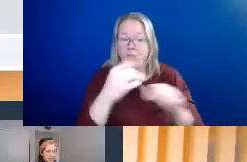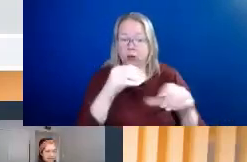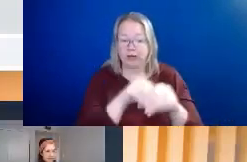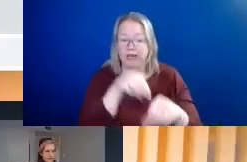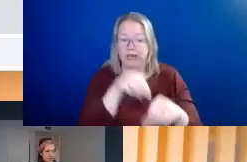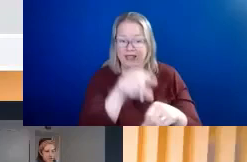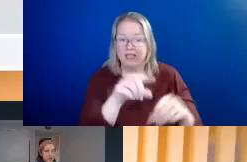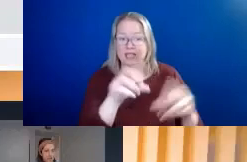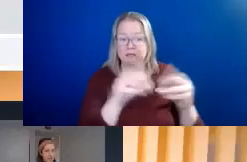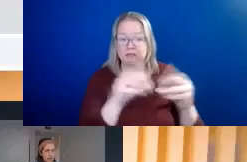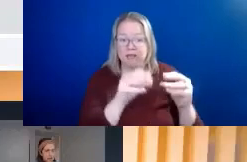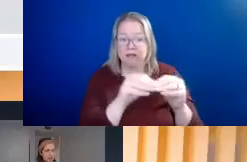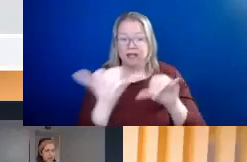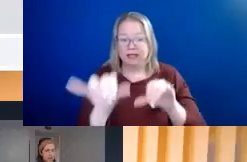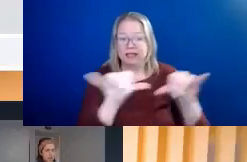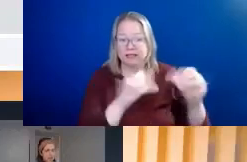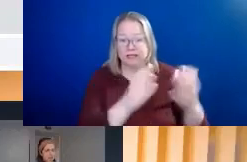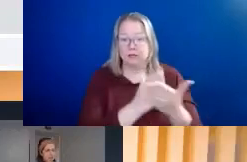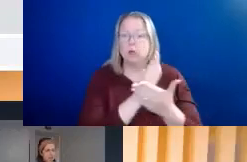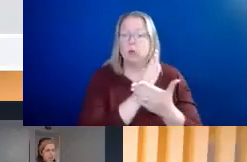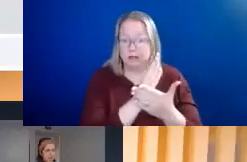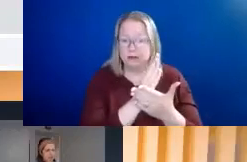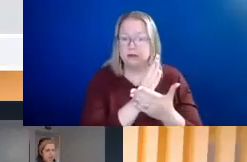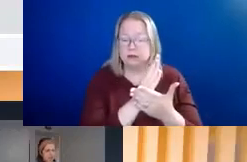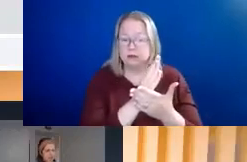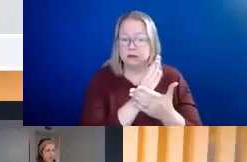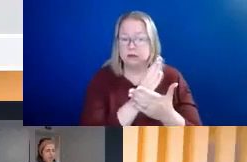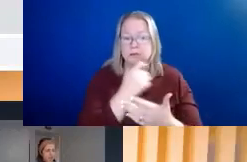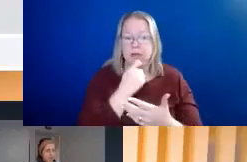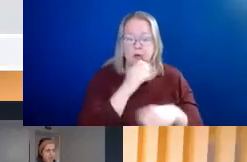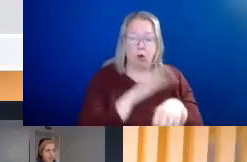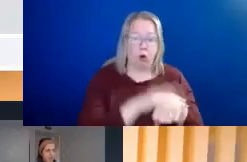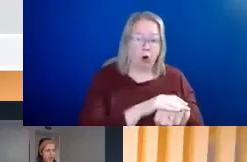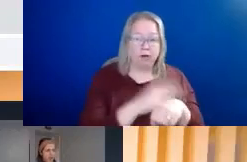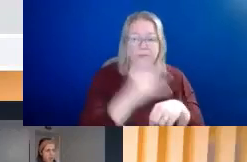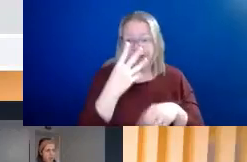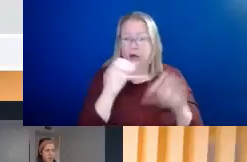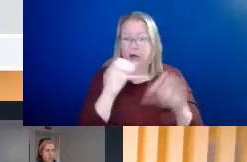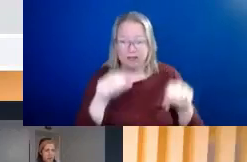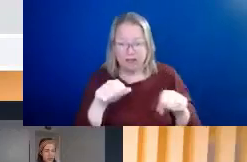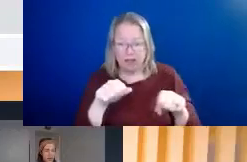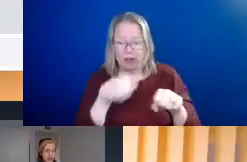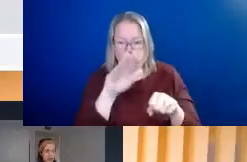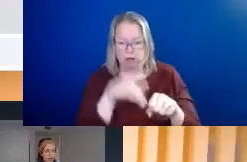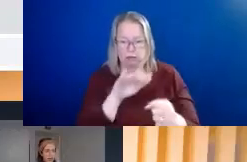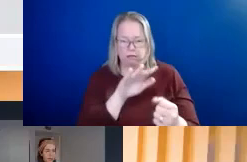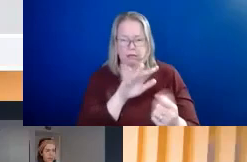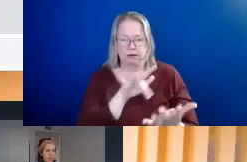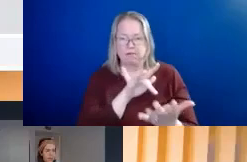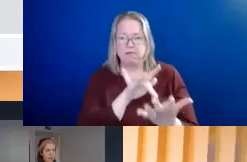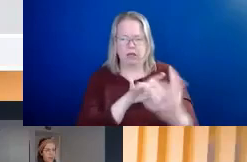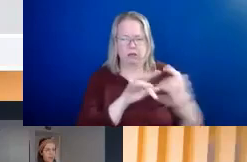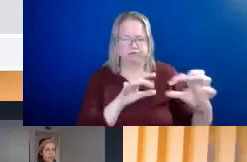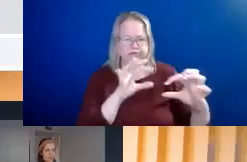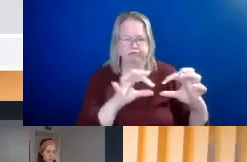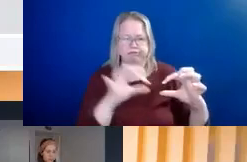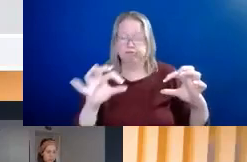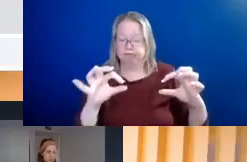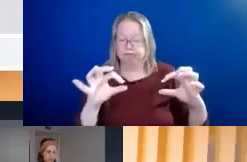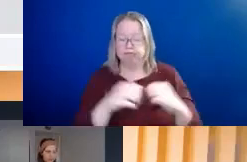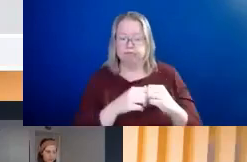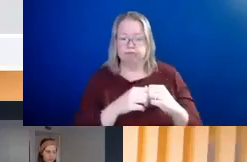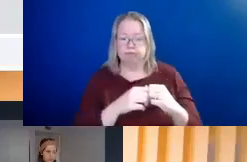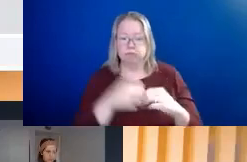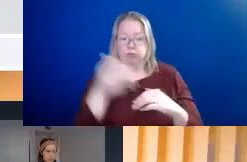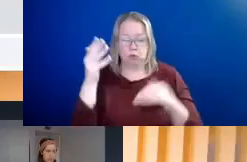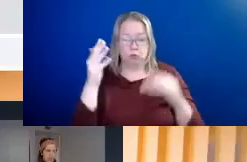12:24:09 the same. 12:24:14 Presenters you may want to be on camera